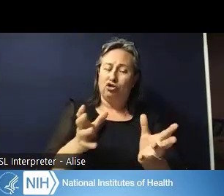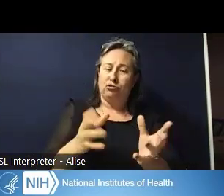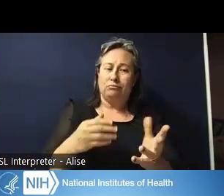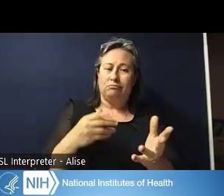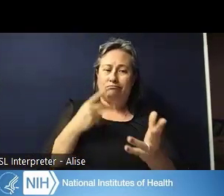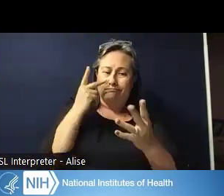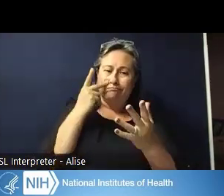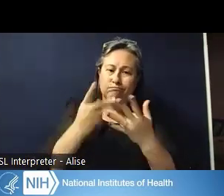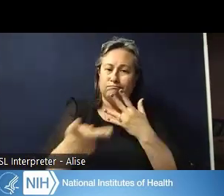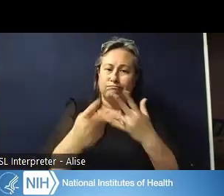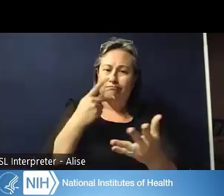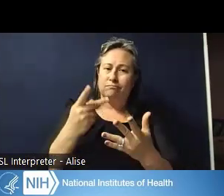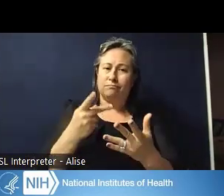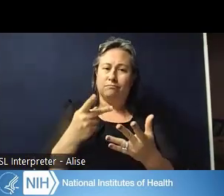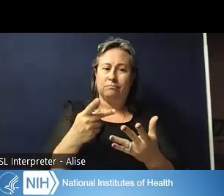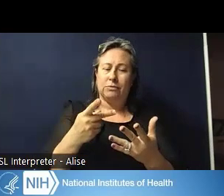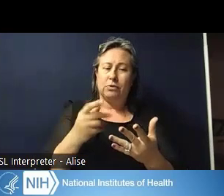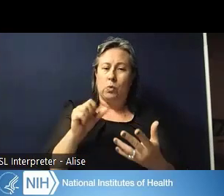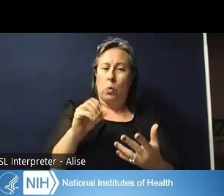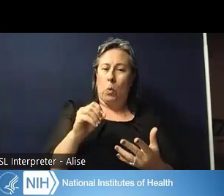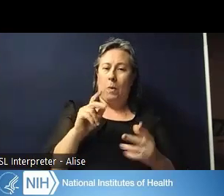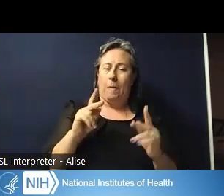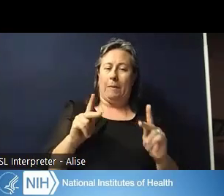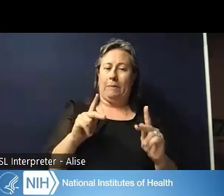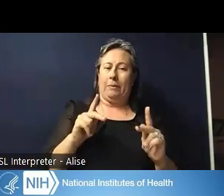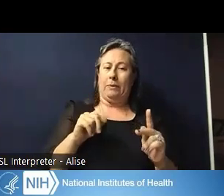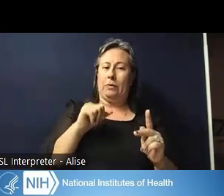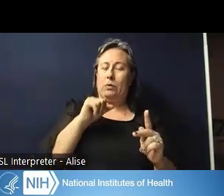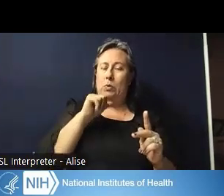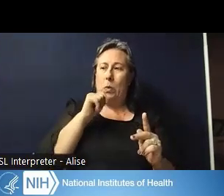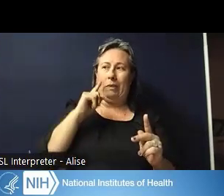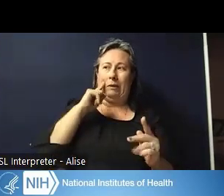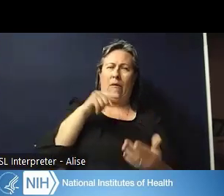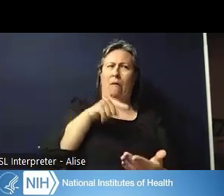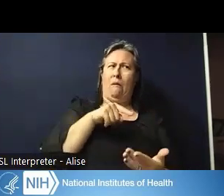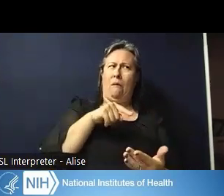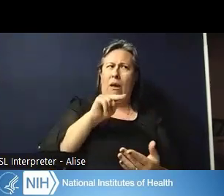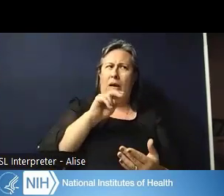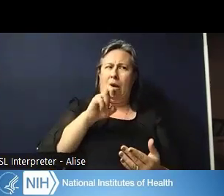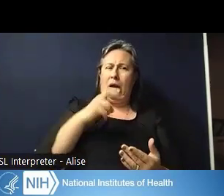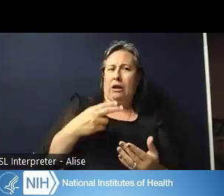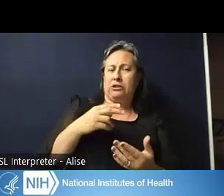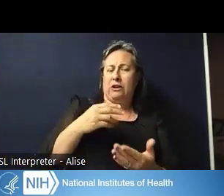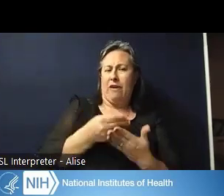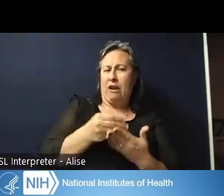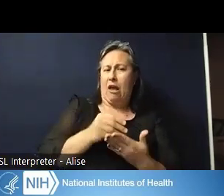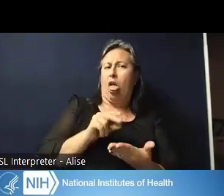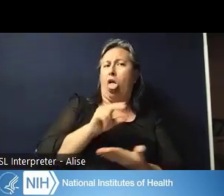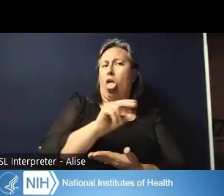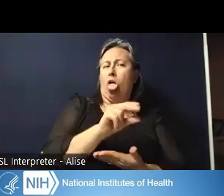in order to avoid distorting NIH funding decisions. So I won't go into much details,